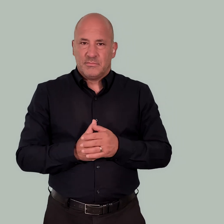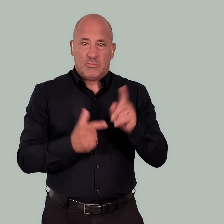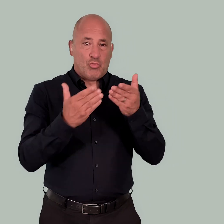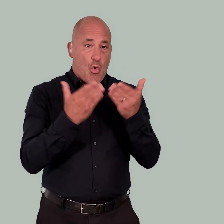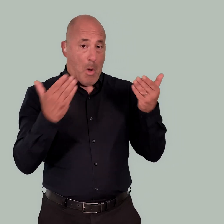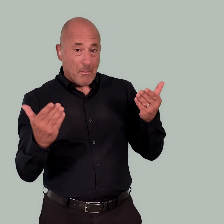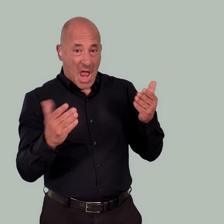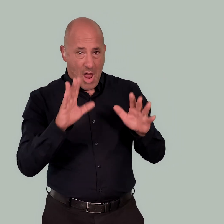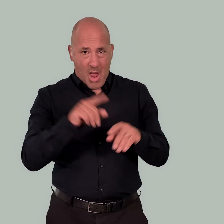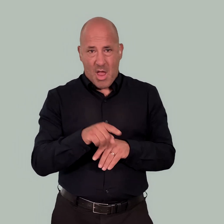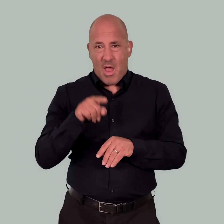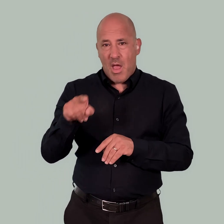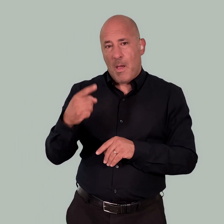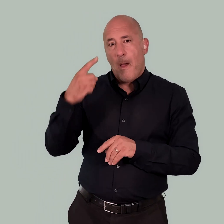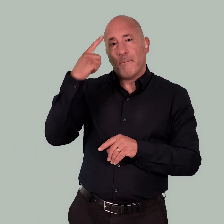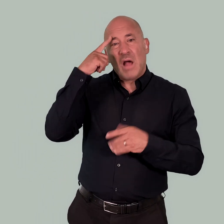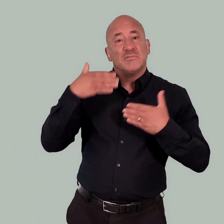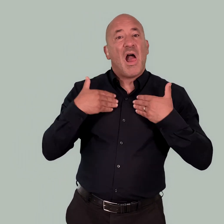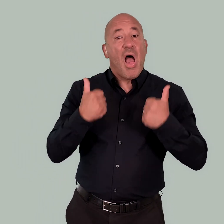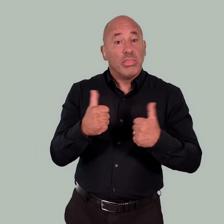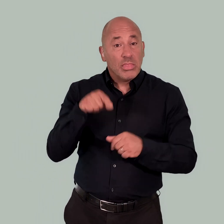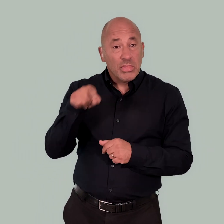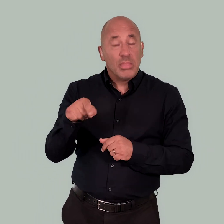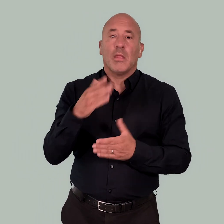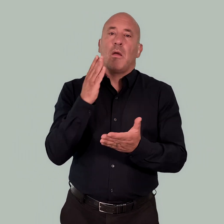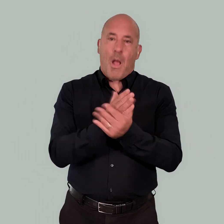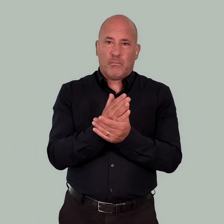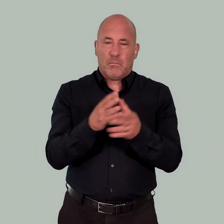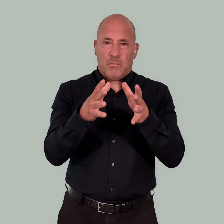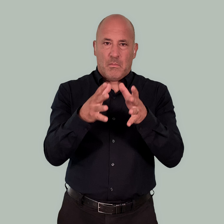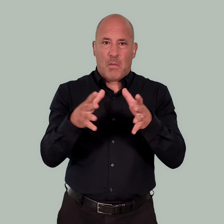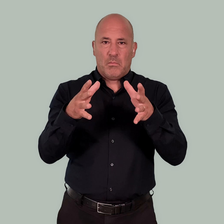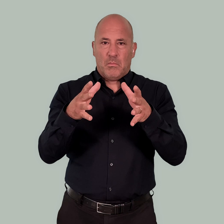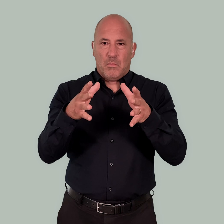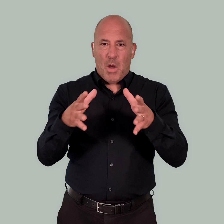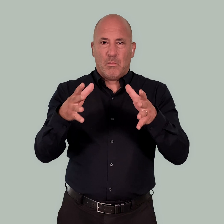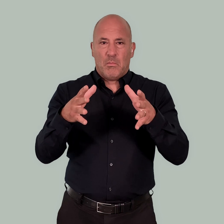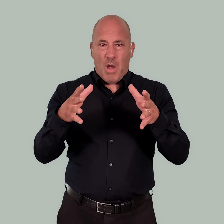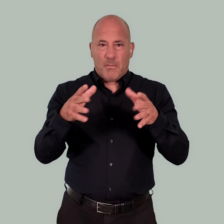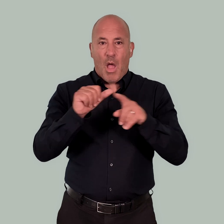2.13 In contrast, the prevalence of mental health conditions has steadily increased,